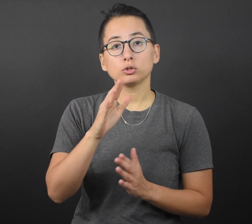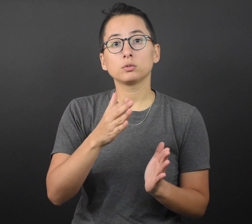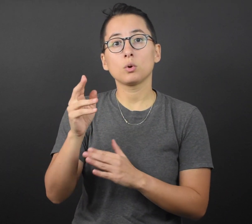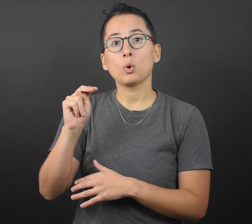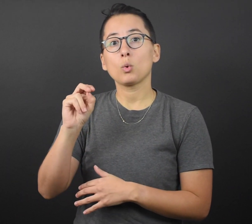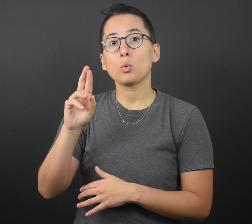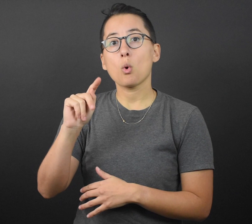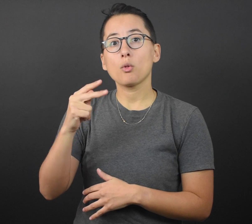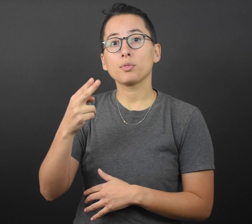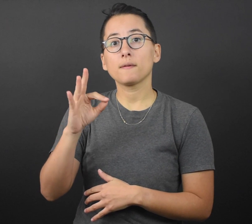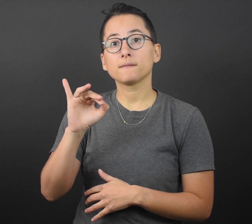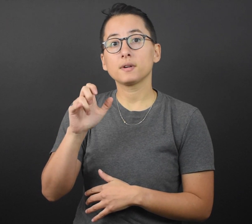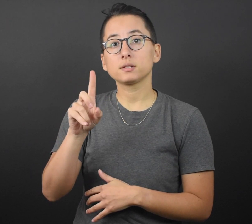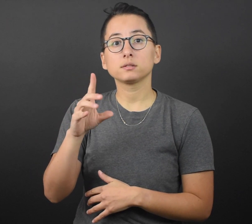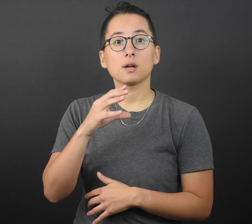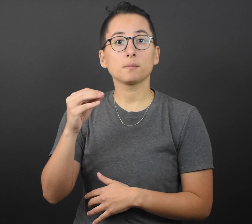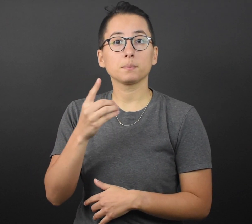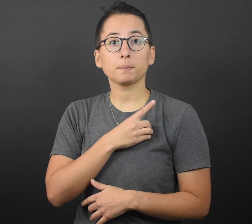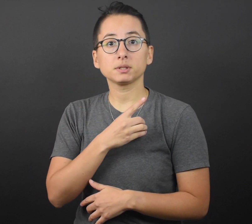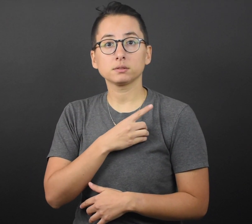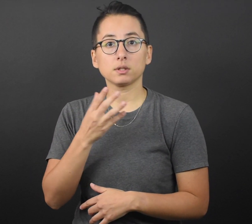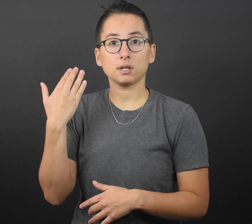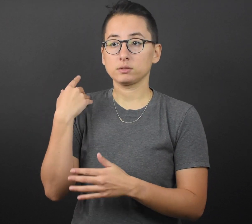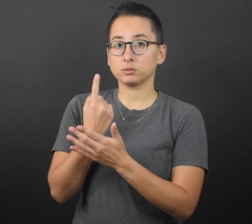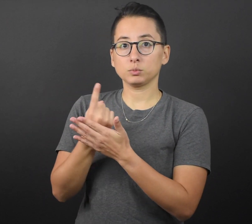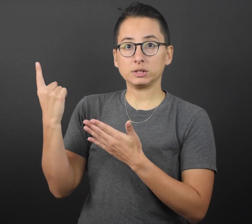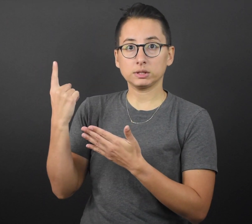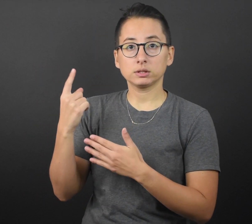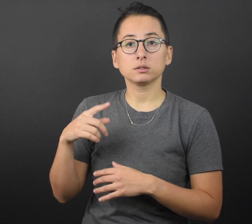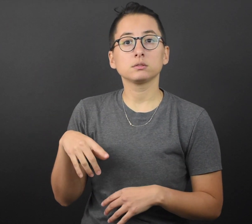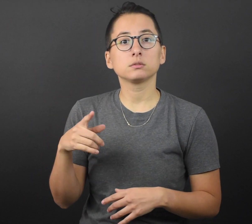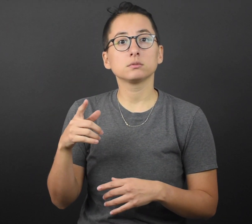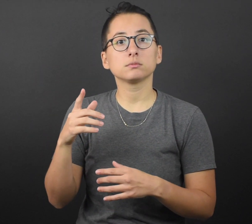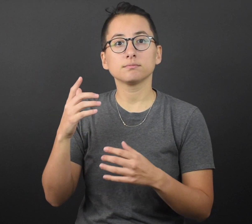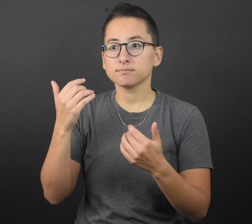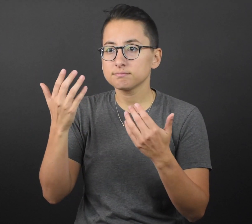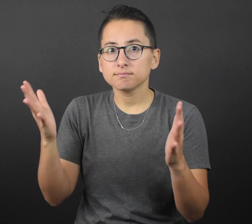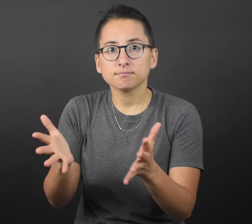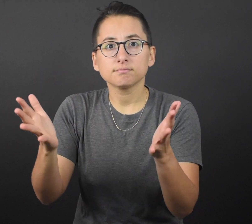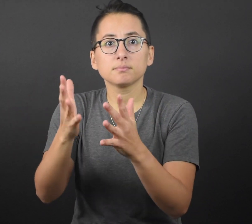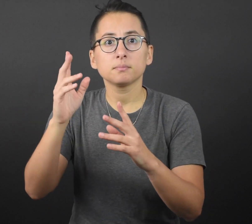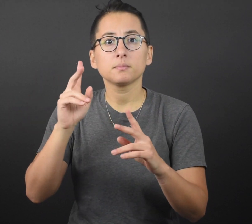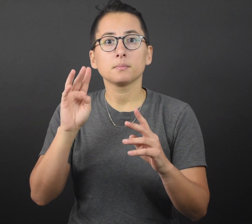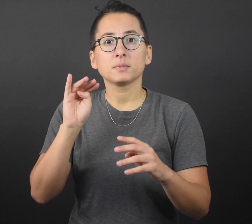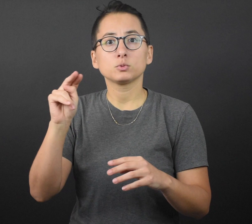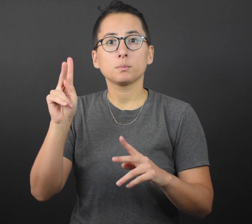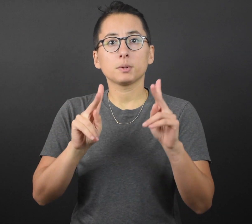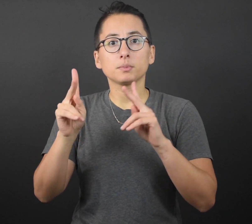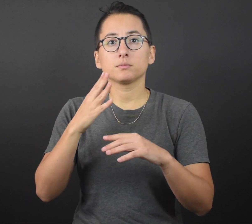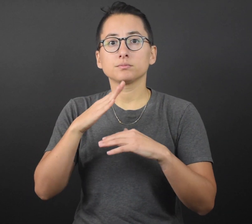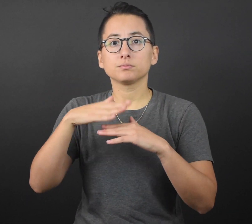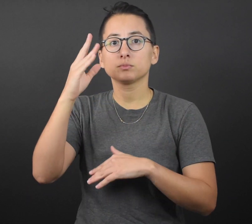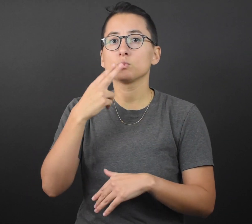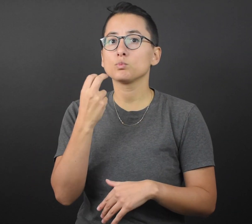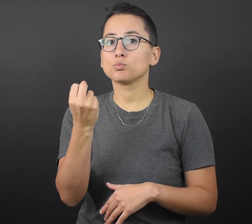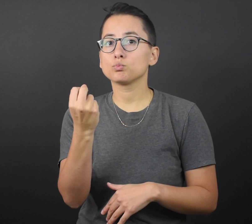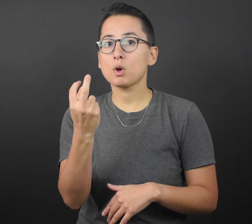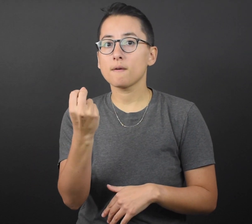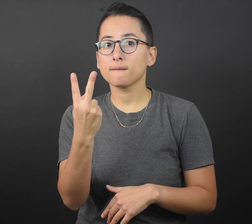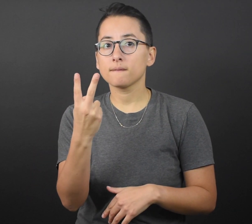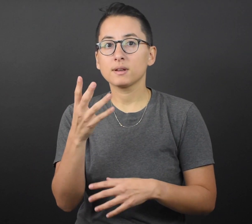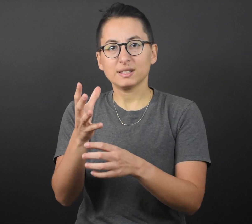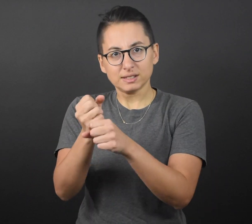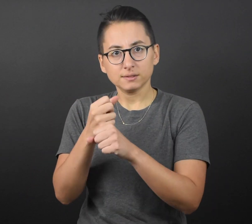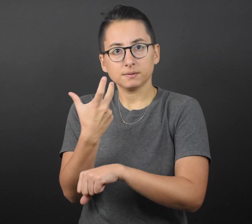Northfield, and Minneapolis last week calling for Minnesotans 12 and older to get vaccinated to